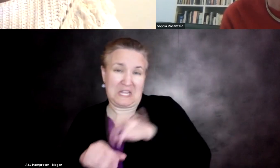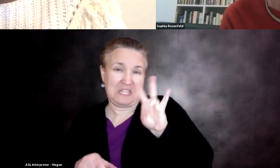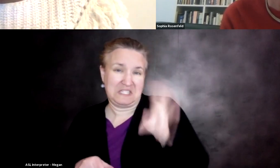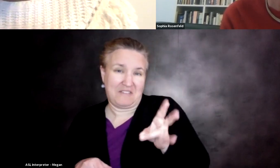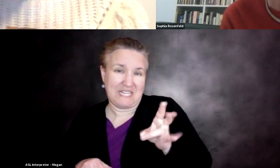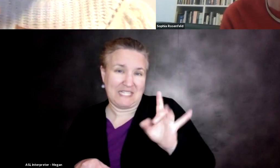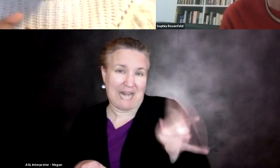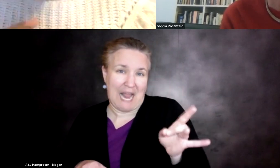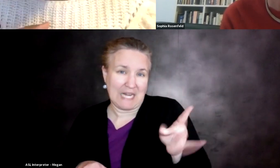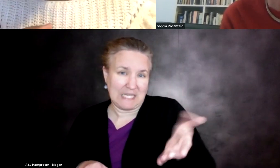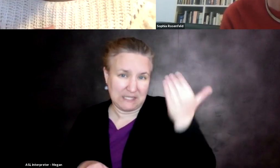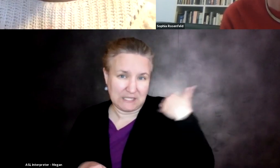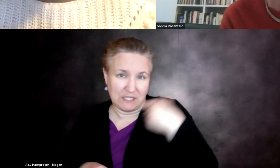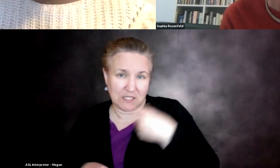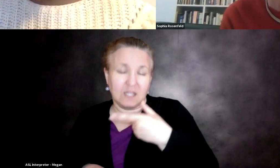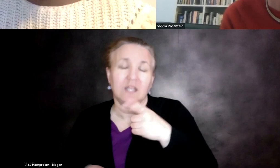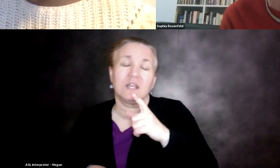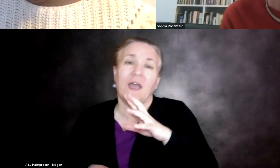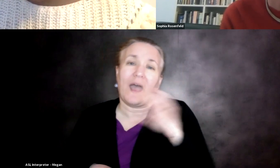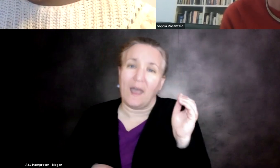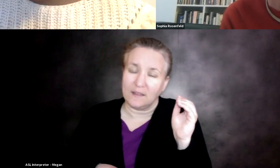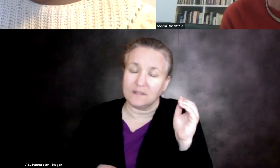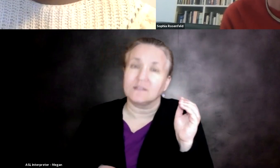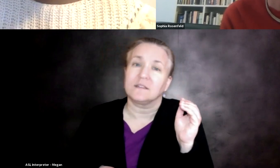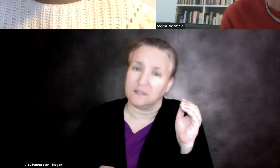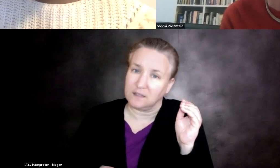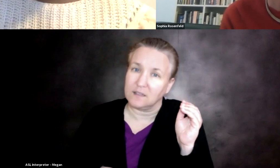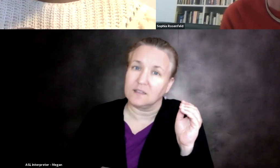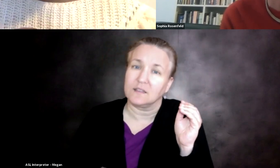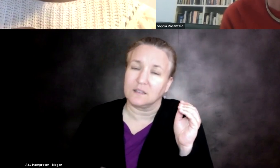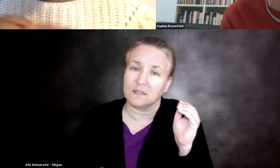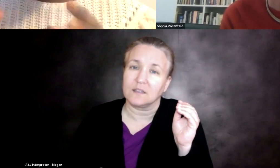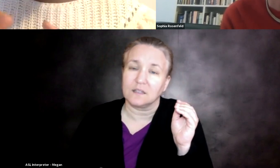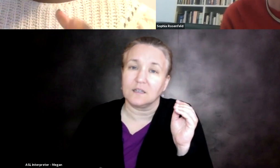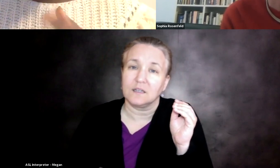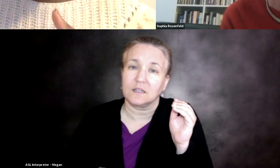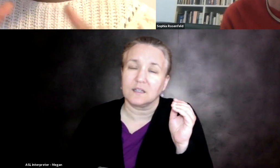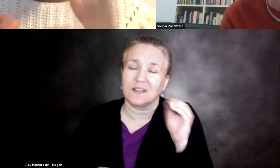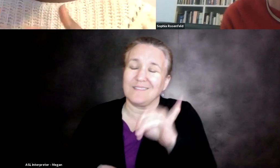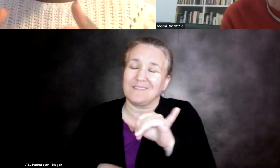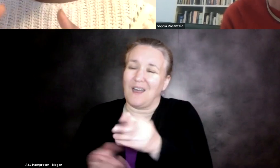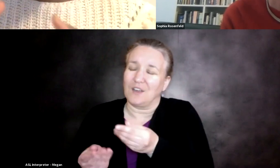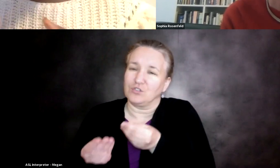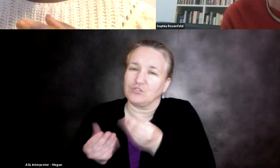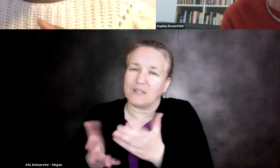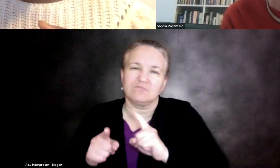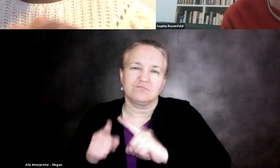and created various kinds of obstacles